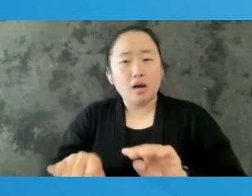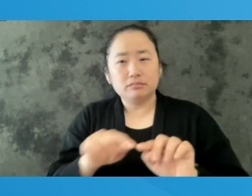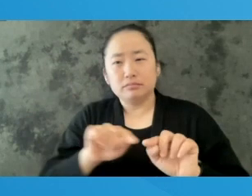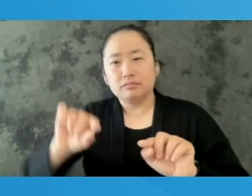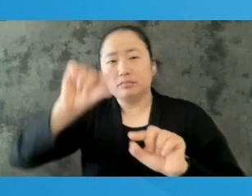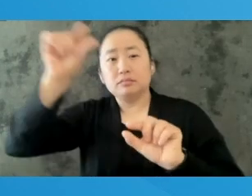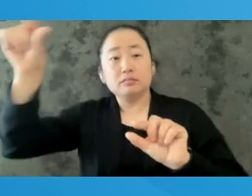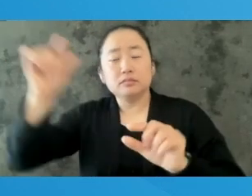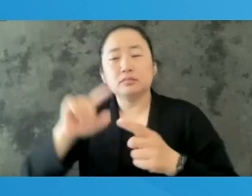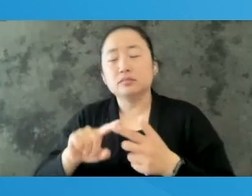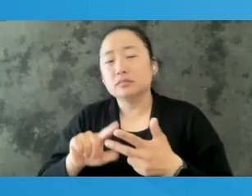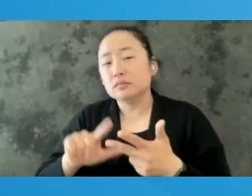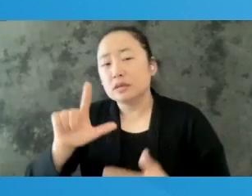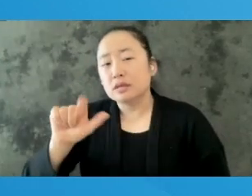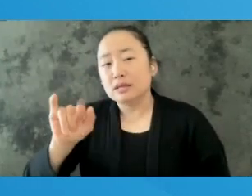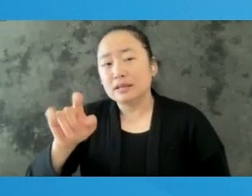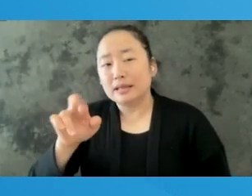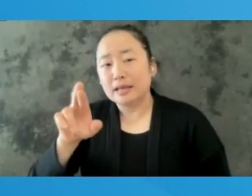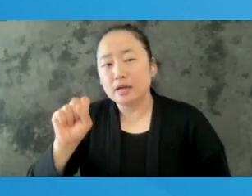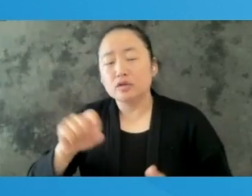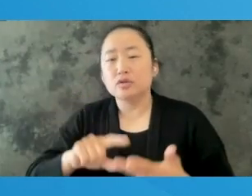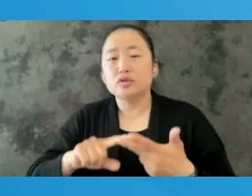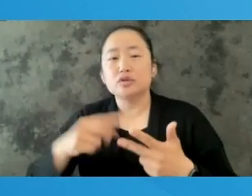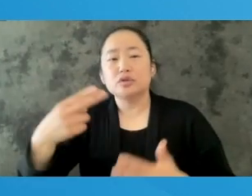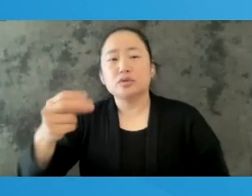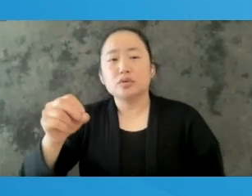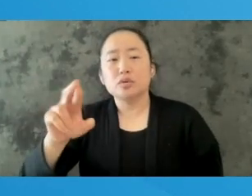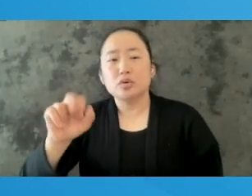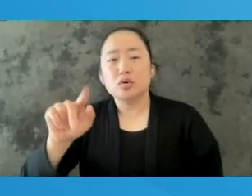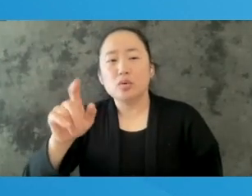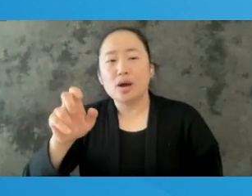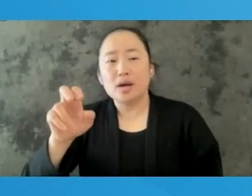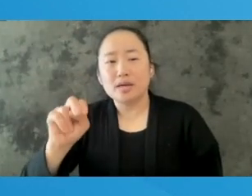accumulation. Pretty great word.